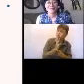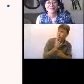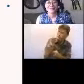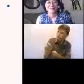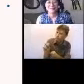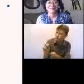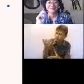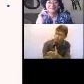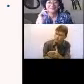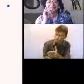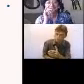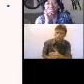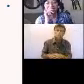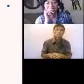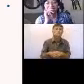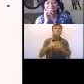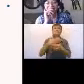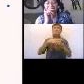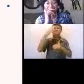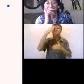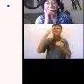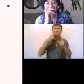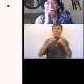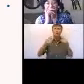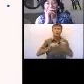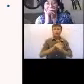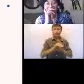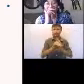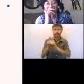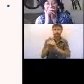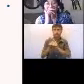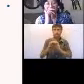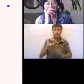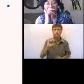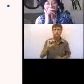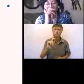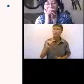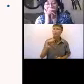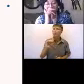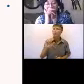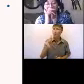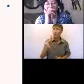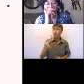also as well. But then there's this idea of stock photos being something as a form of